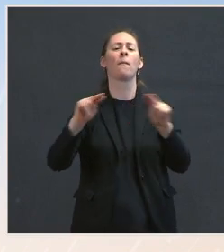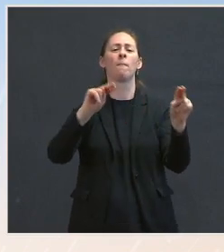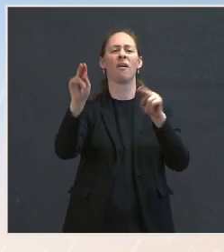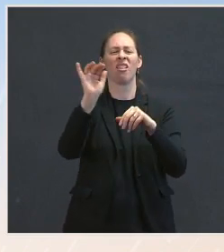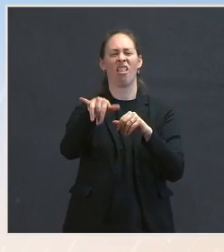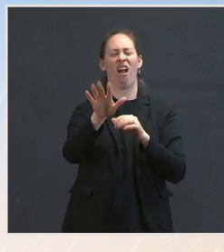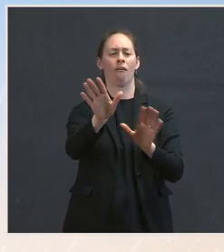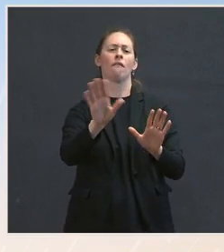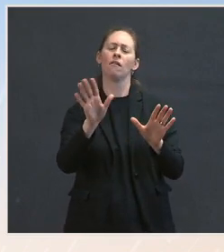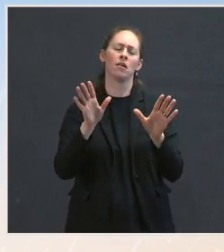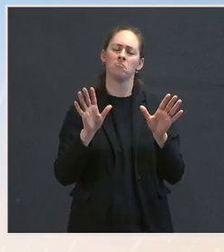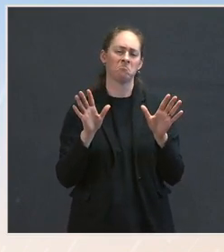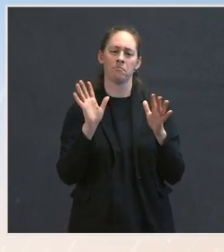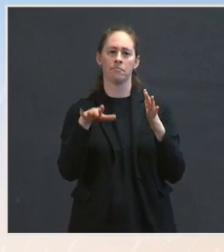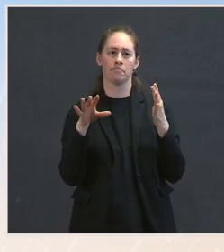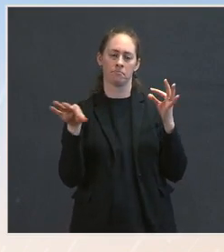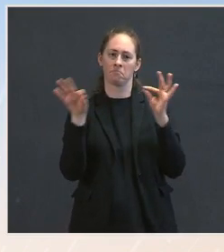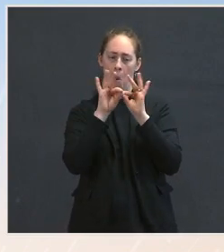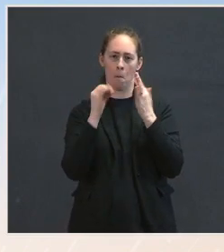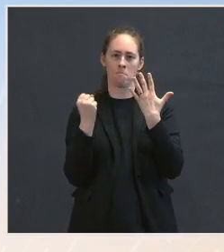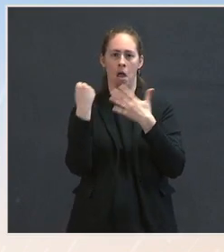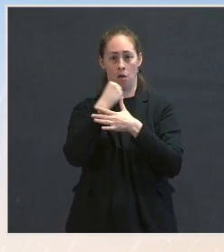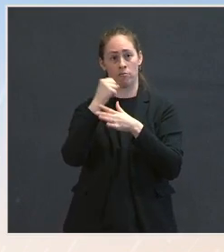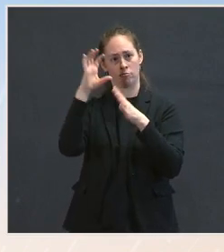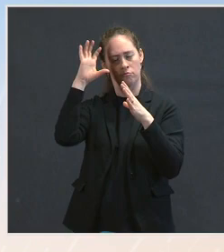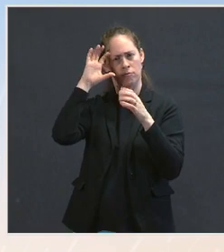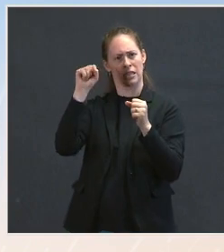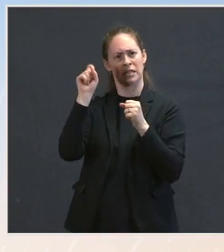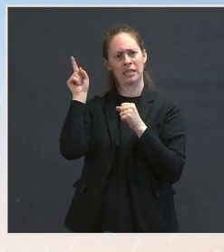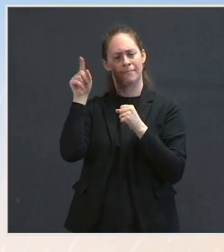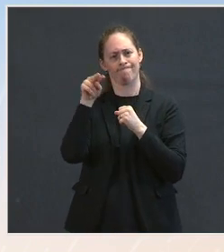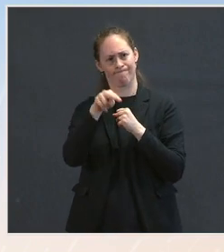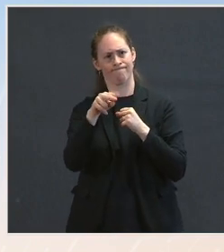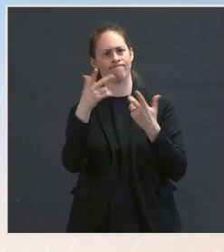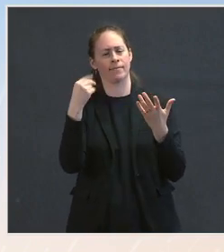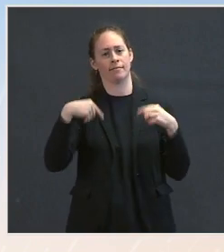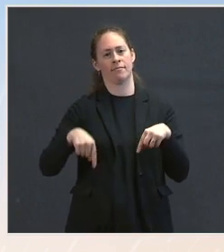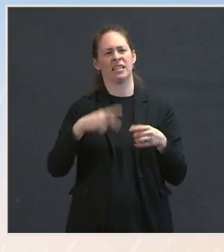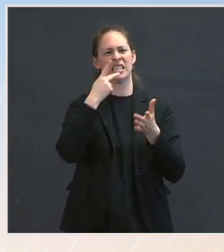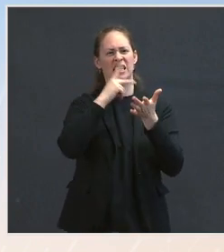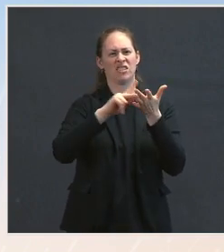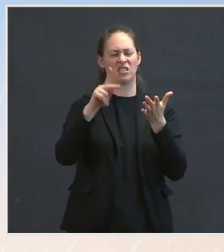it's a priority of our Secretary of Homeland Security, and certainly of the President, who's kept abreast of the developments.